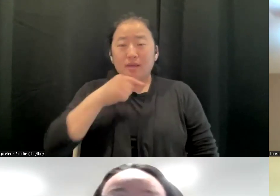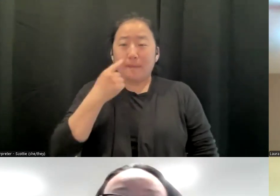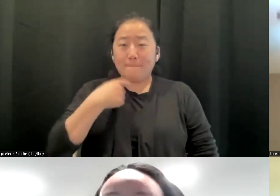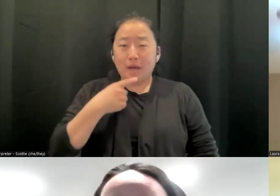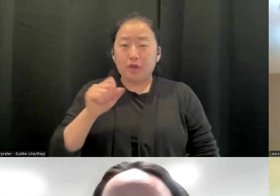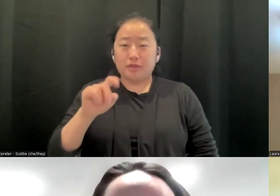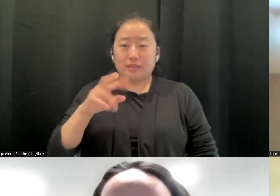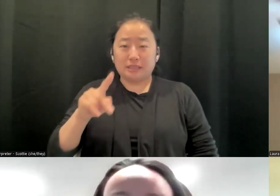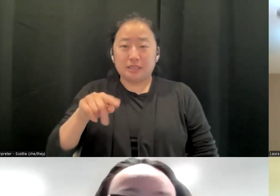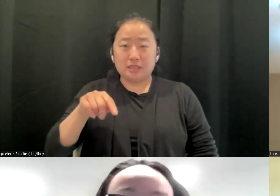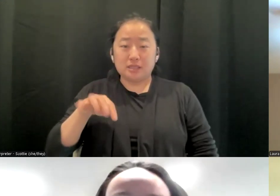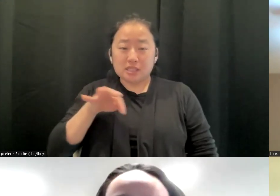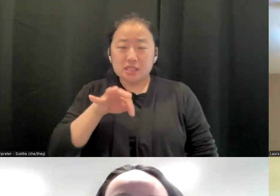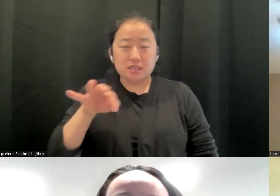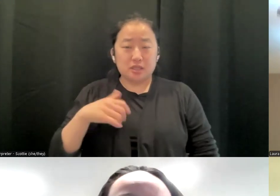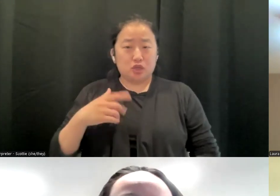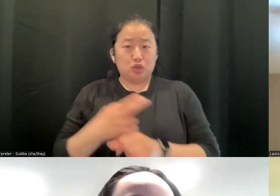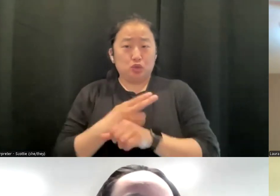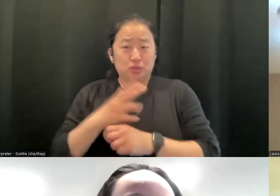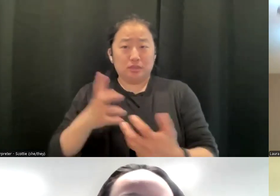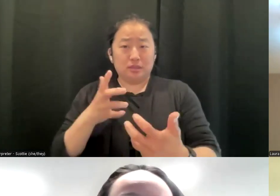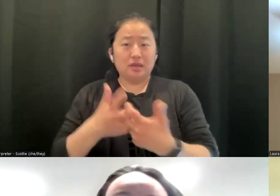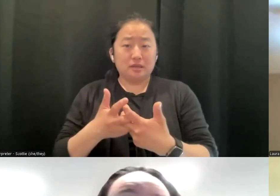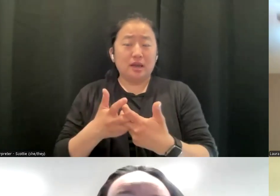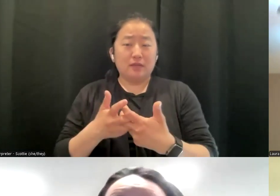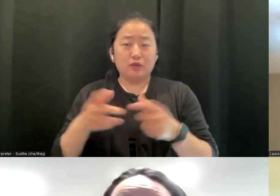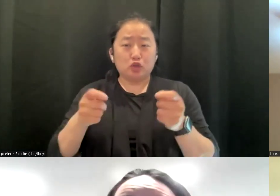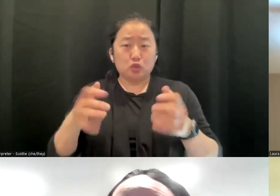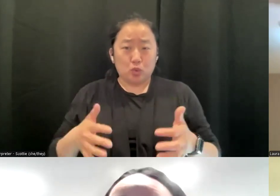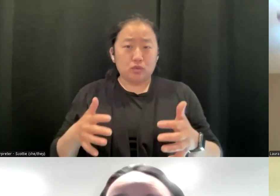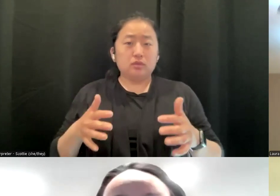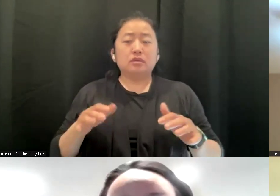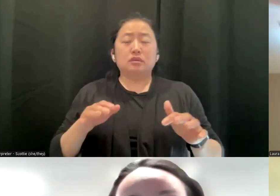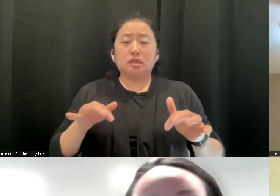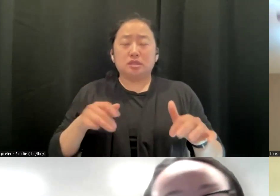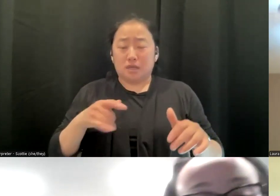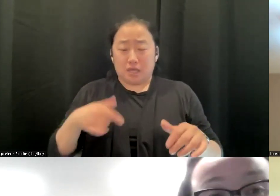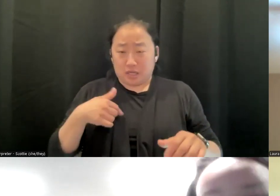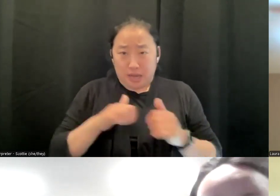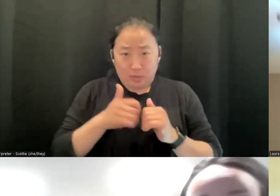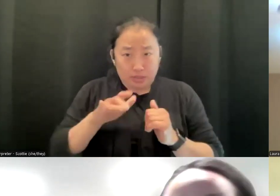He is better at anything that I will ever do, and I don't know how he does it. He makes it look easy. So follow him.